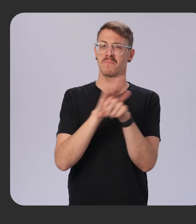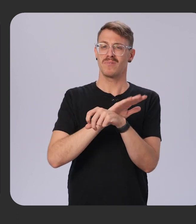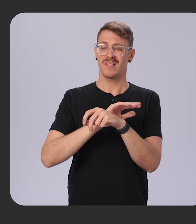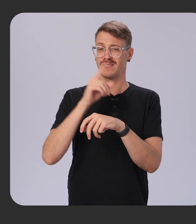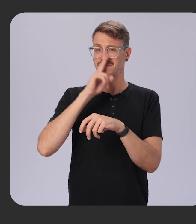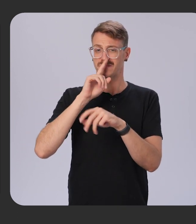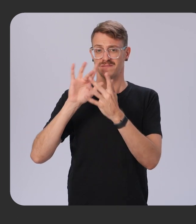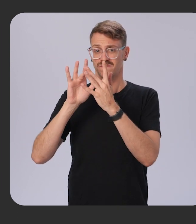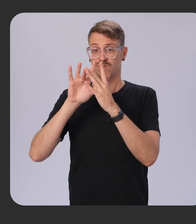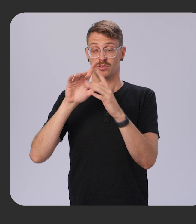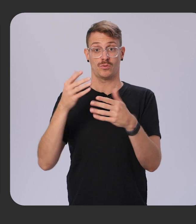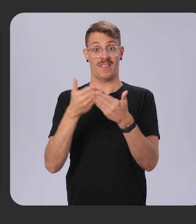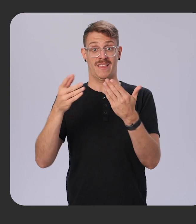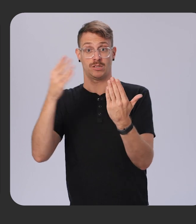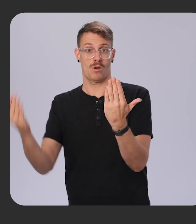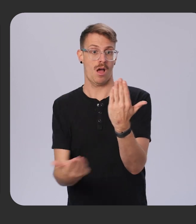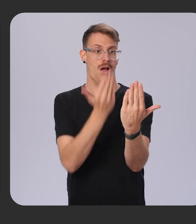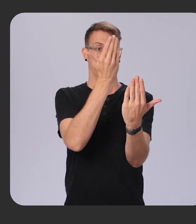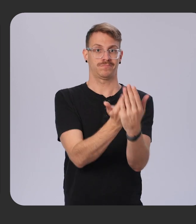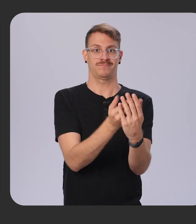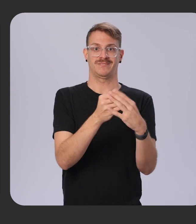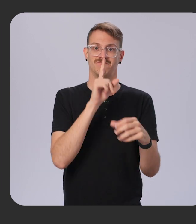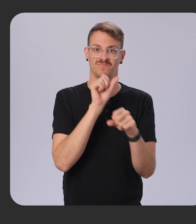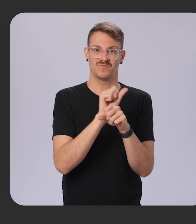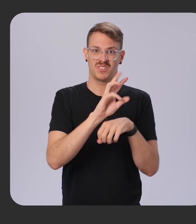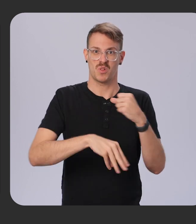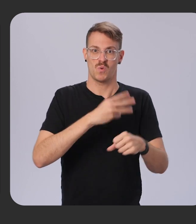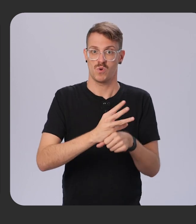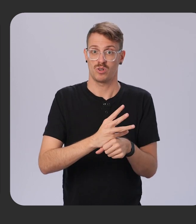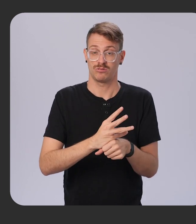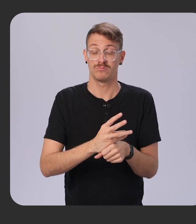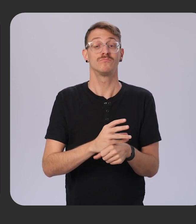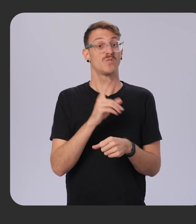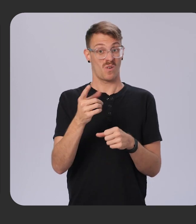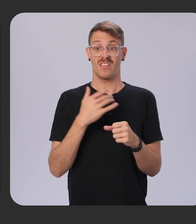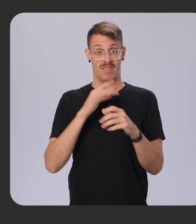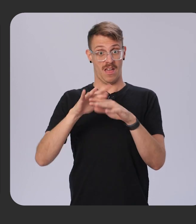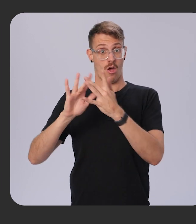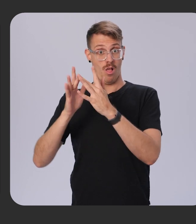to be placed in the real world. The virtual objects get drawn on top of the camera image,